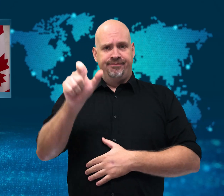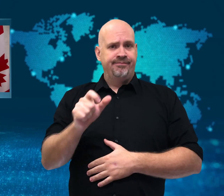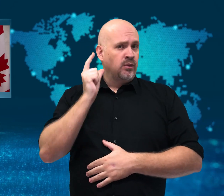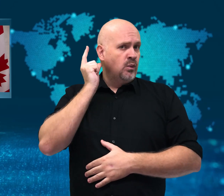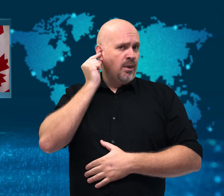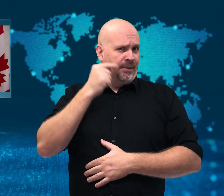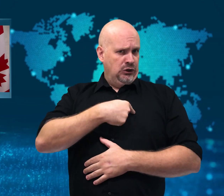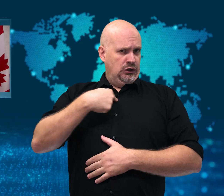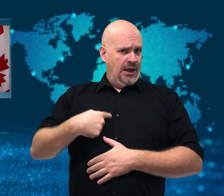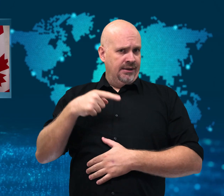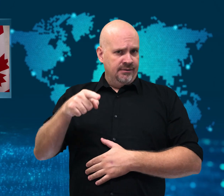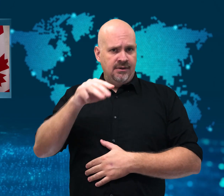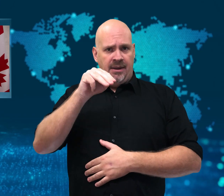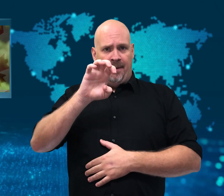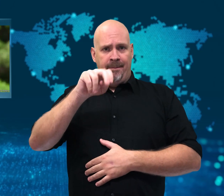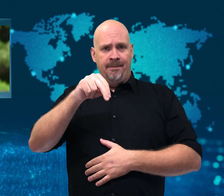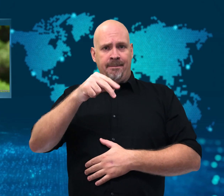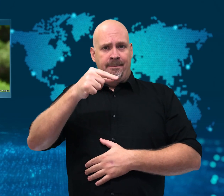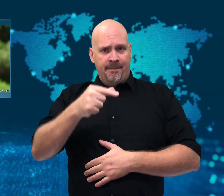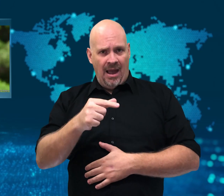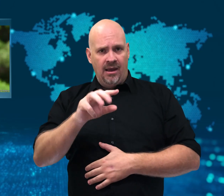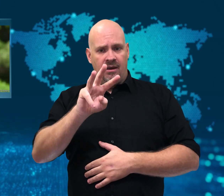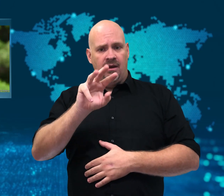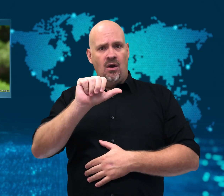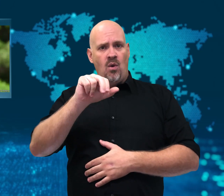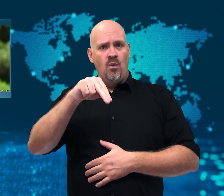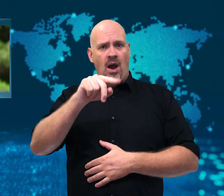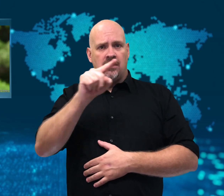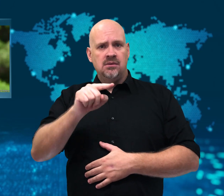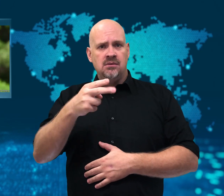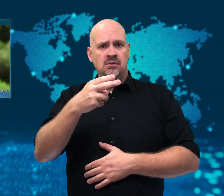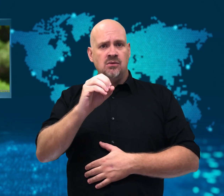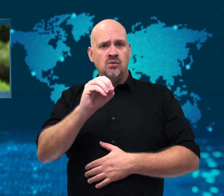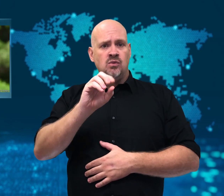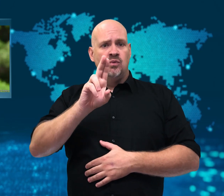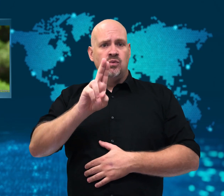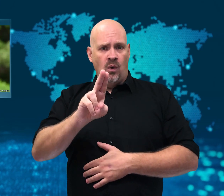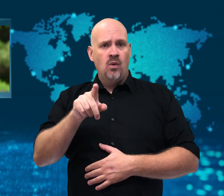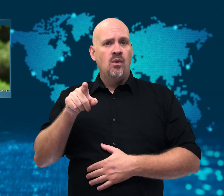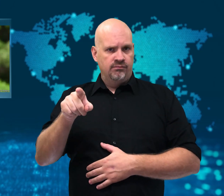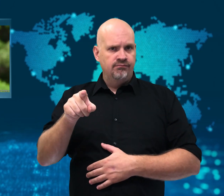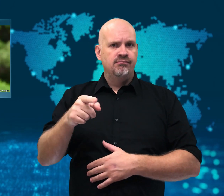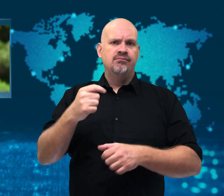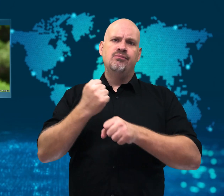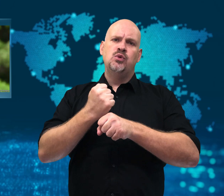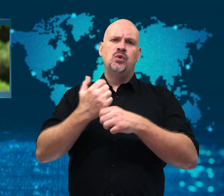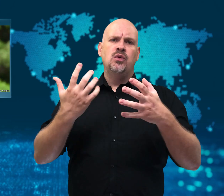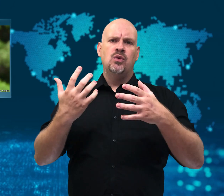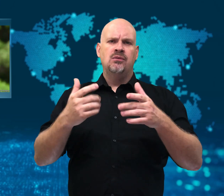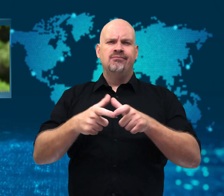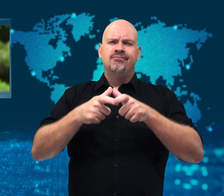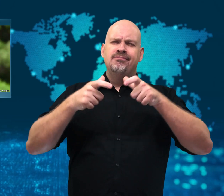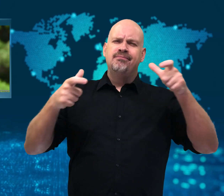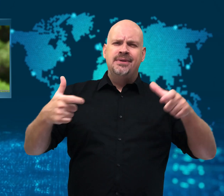Last Saturday, Huawei executive, Meng Wanzhou,